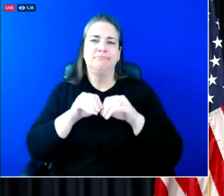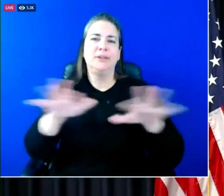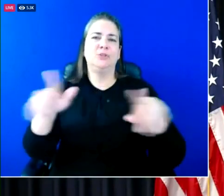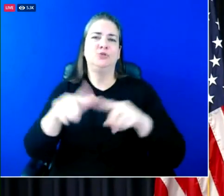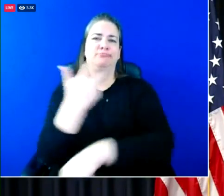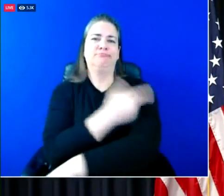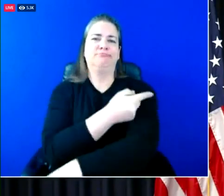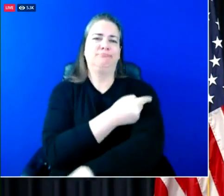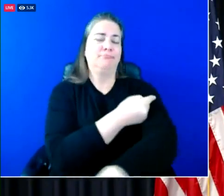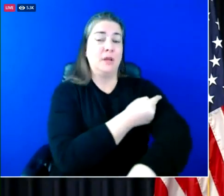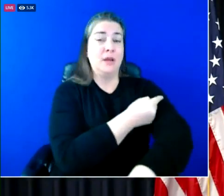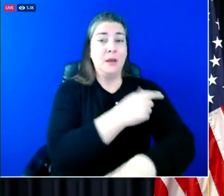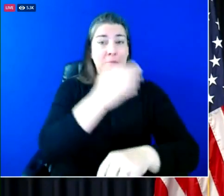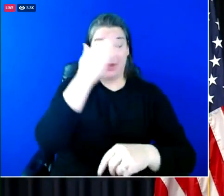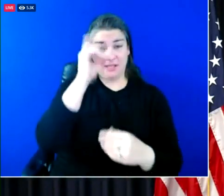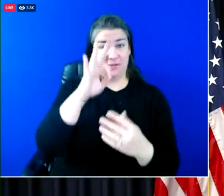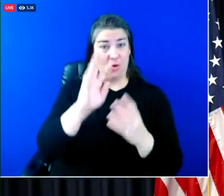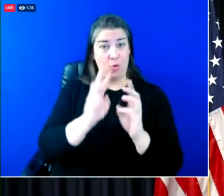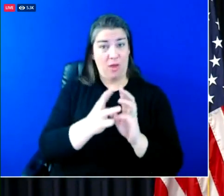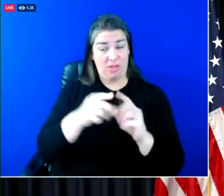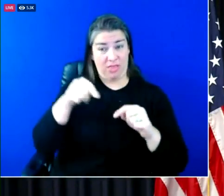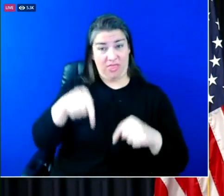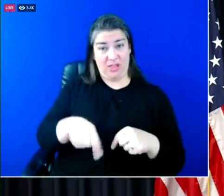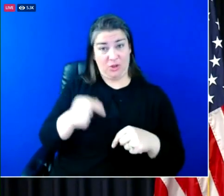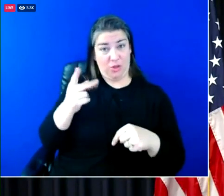will be canceling this Thursday's appointment at all. Kroger health